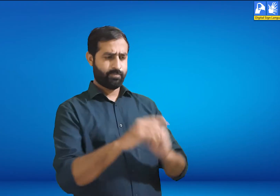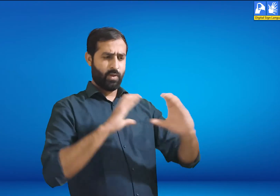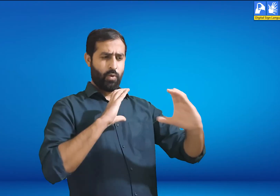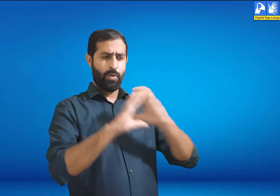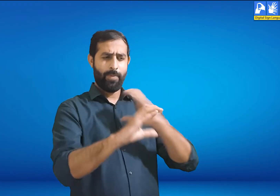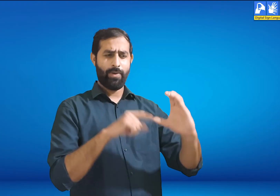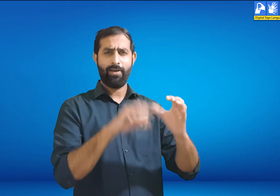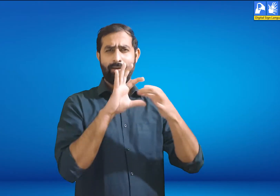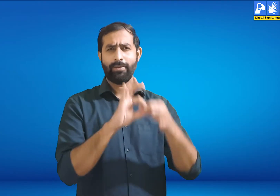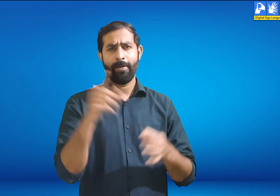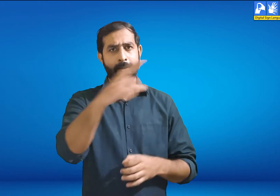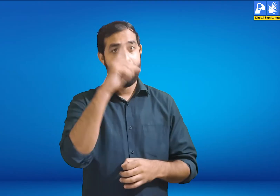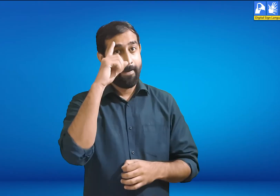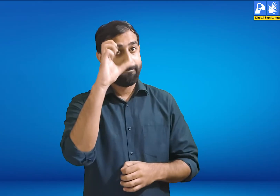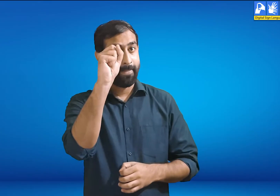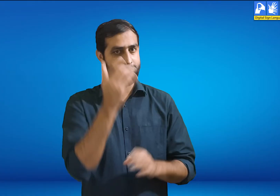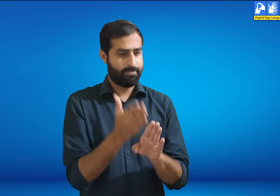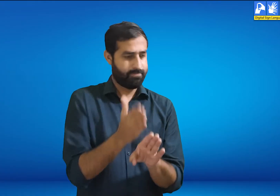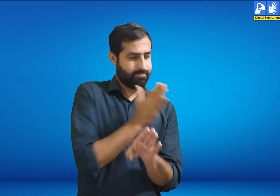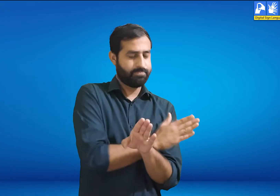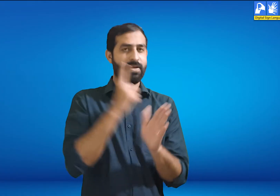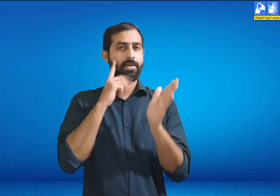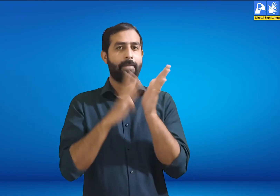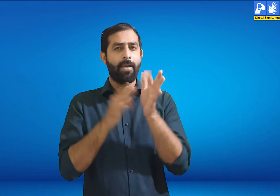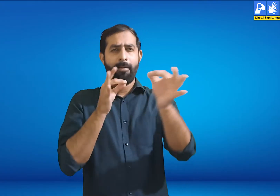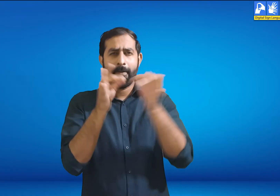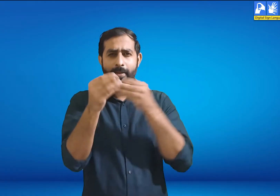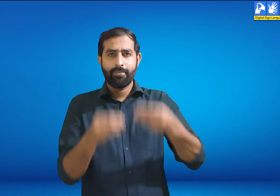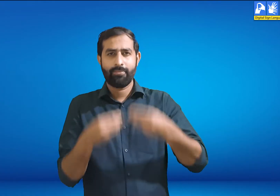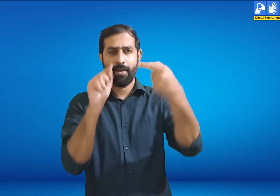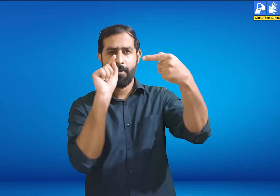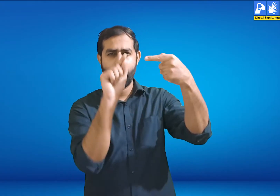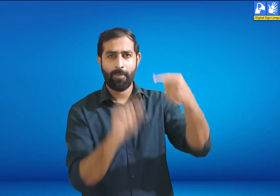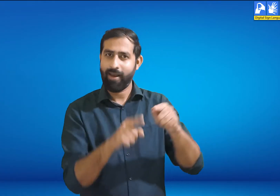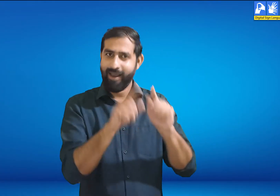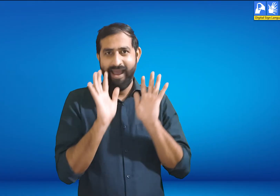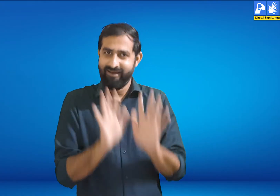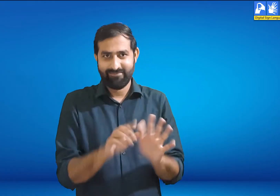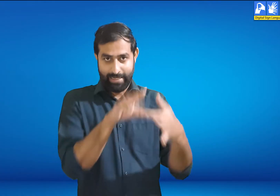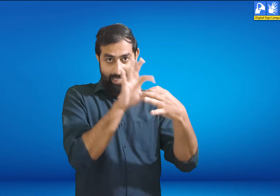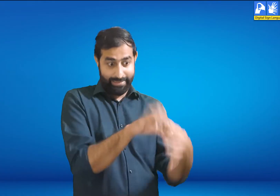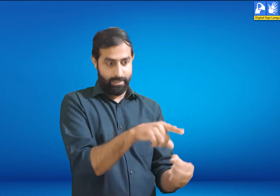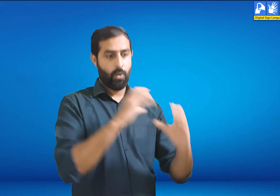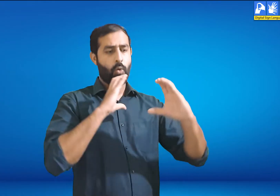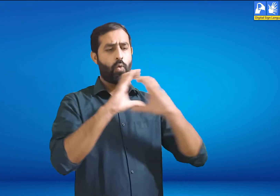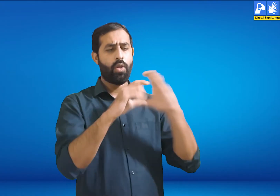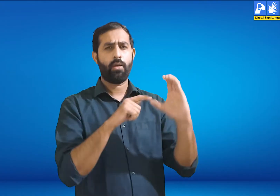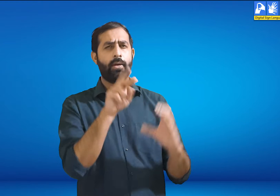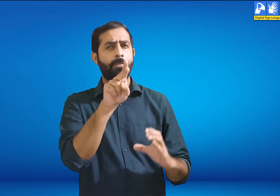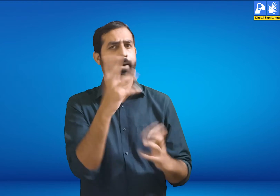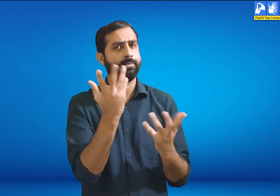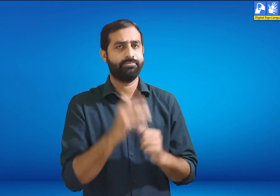In the earlier video I had explained what is communication and those are the same points which fall under communication.